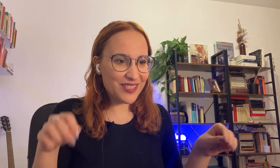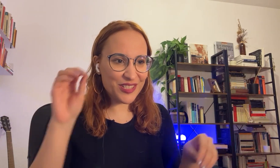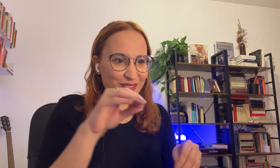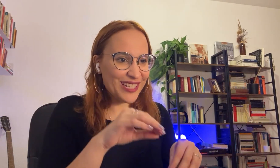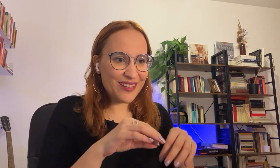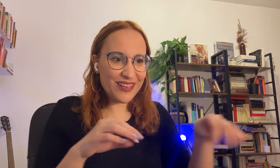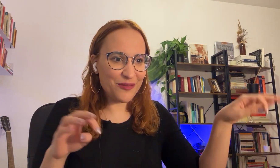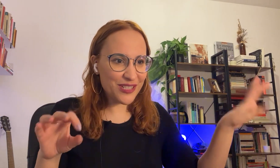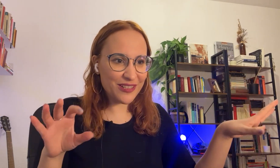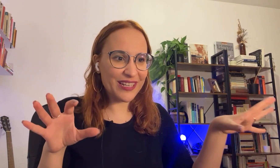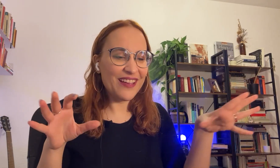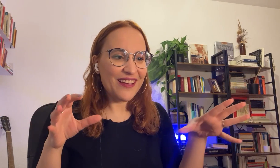digitally and physically.